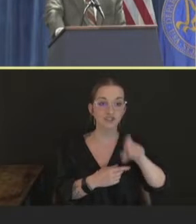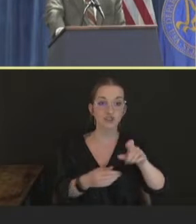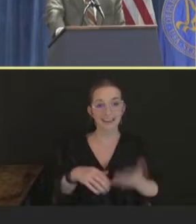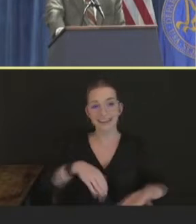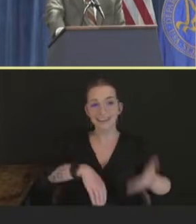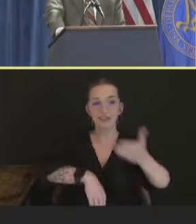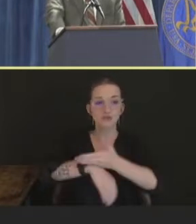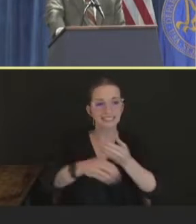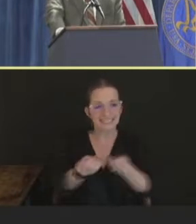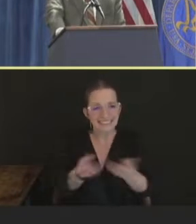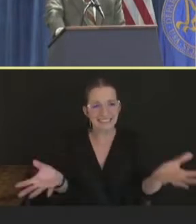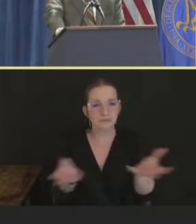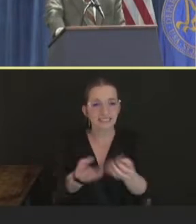data and information.